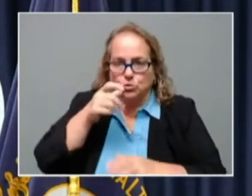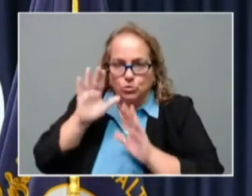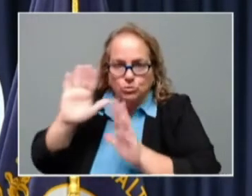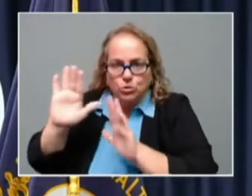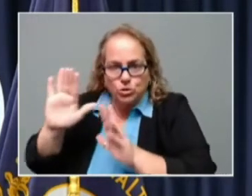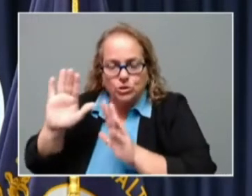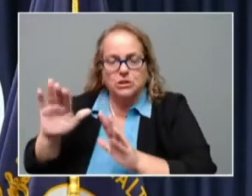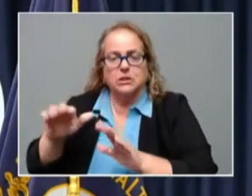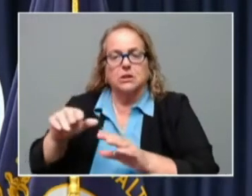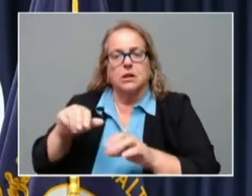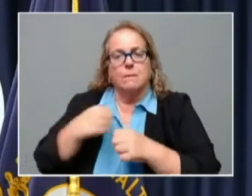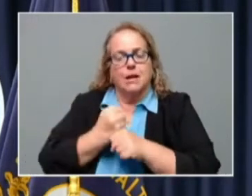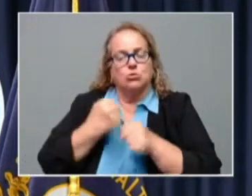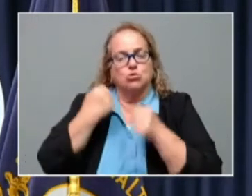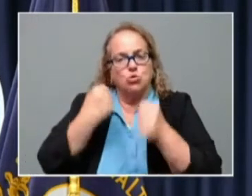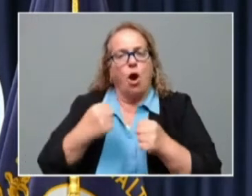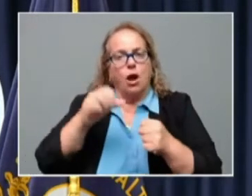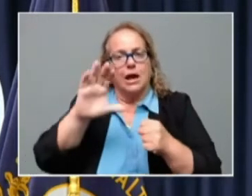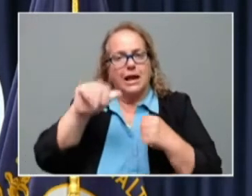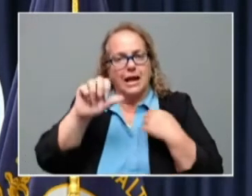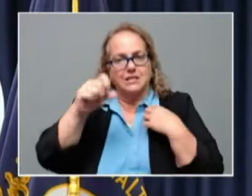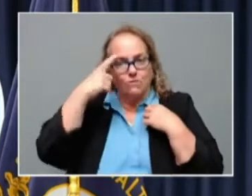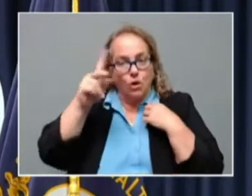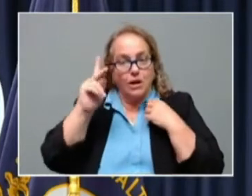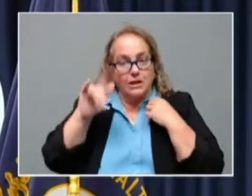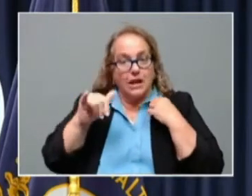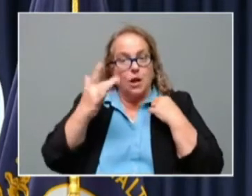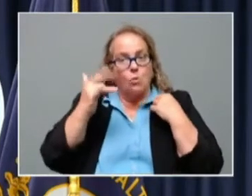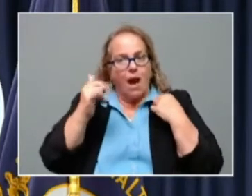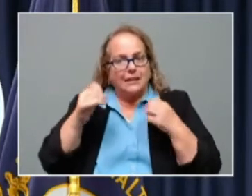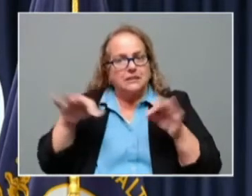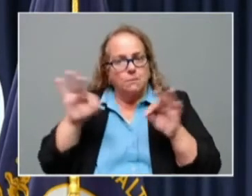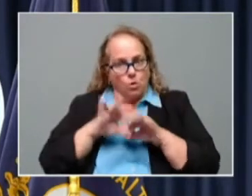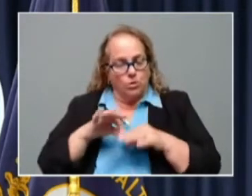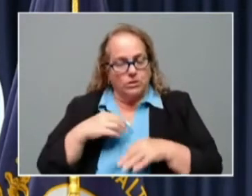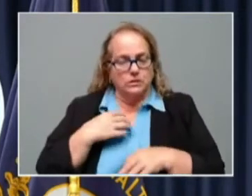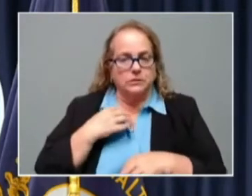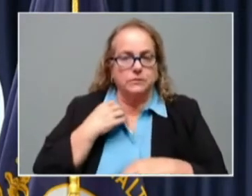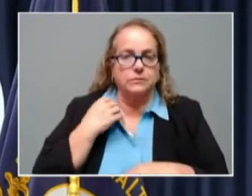for Kentucky and why it is so important. Um We get caught up sometimes in